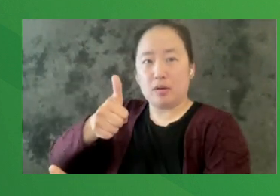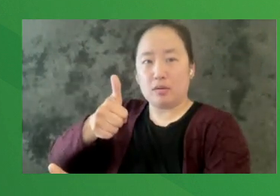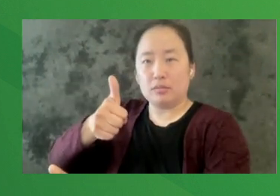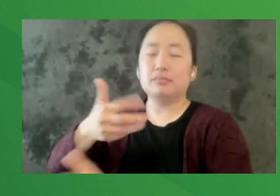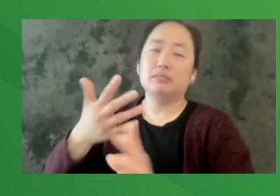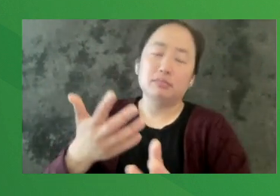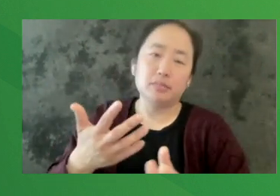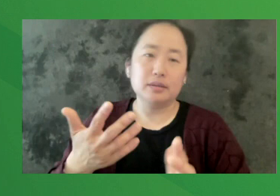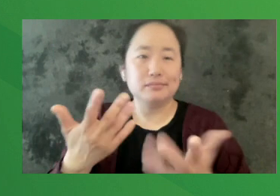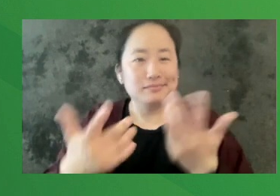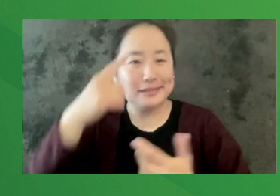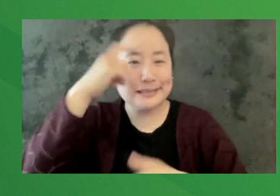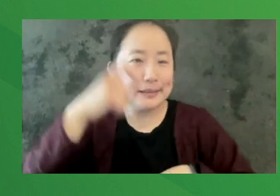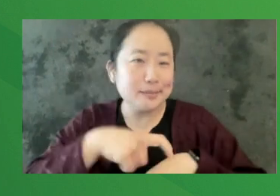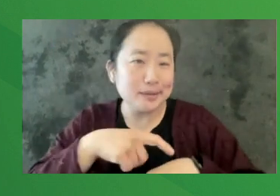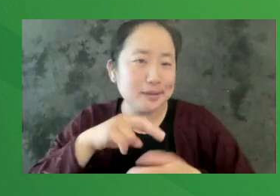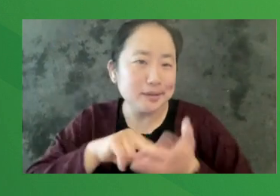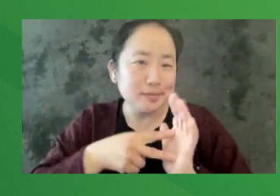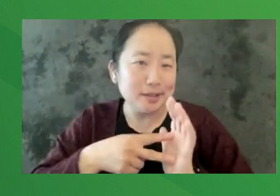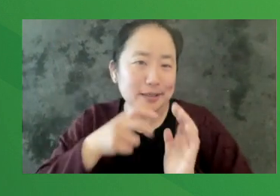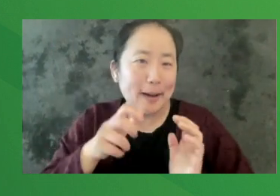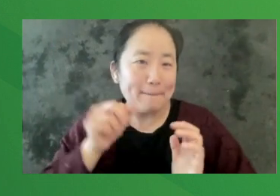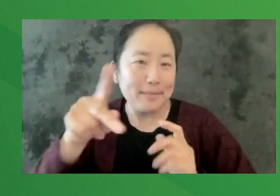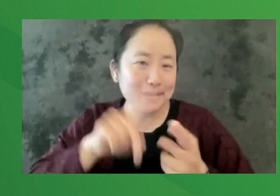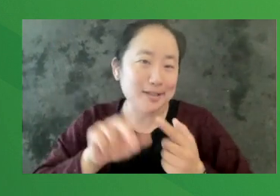you don't go back until August. Next slide, please.